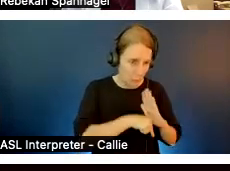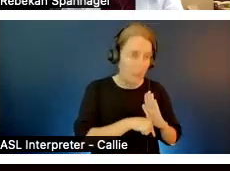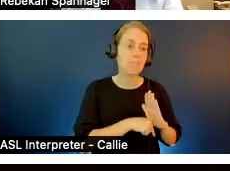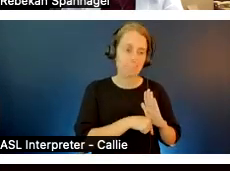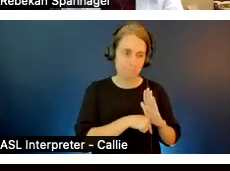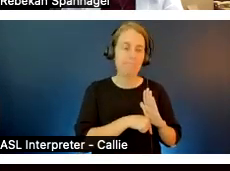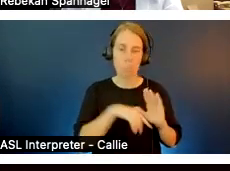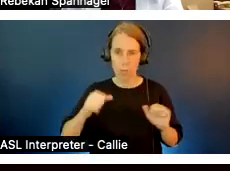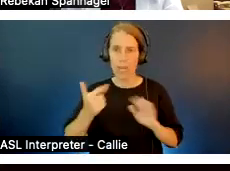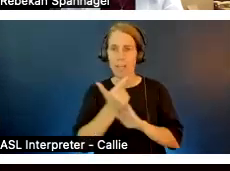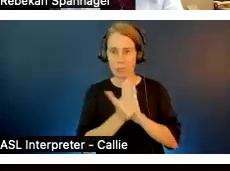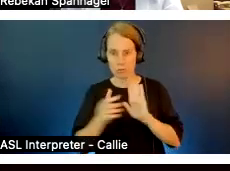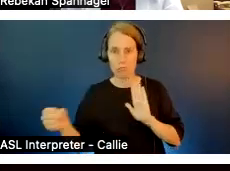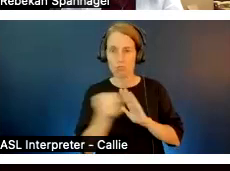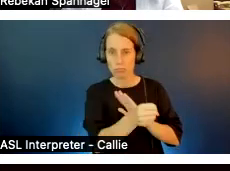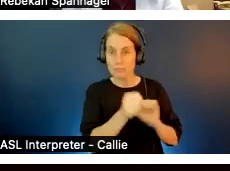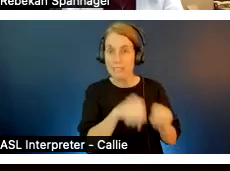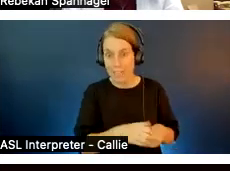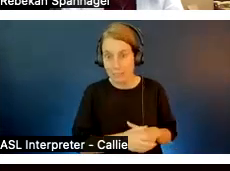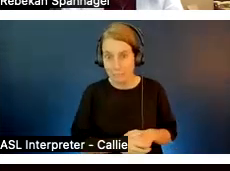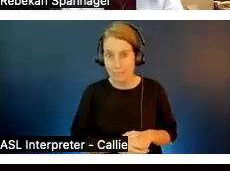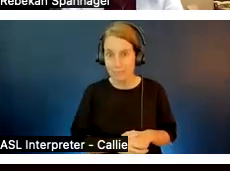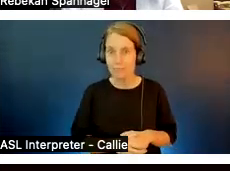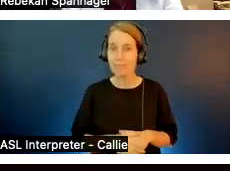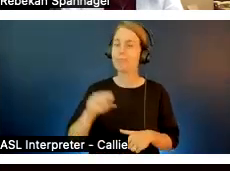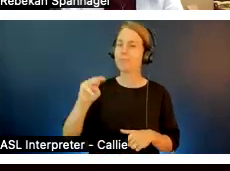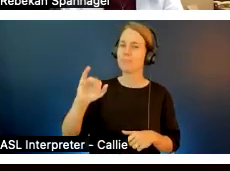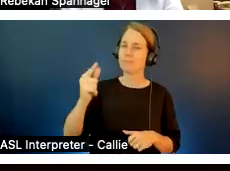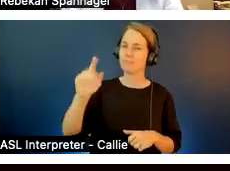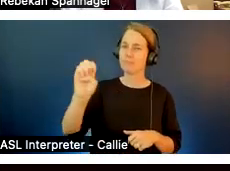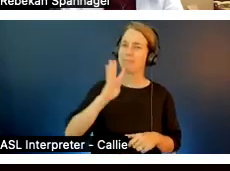[maggie] thank you anna maria what a great summary and thank you anna maria and rebekah